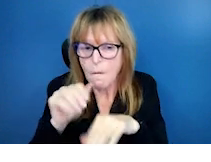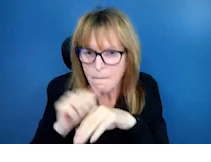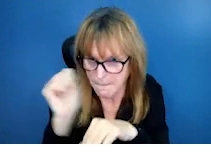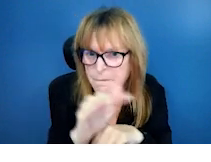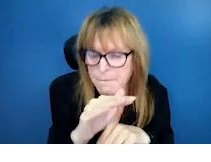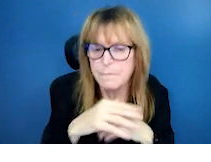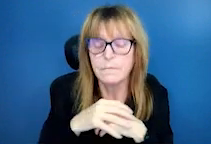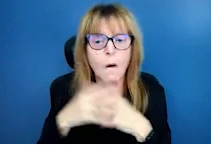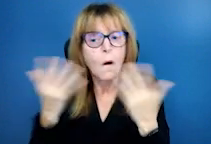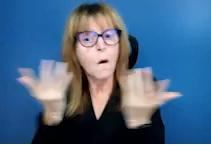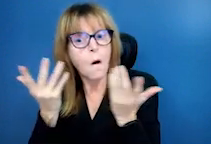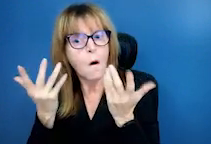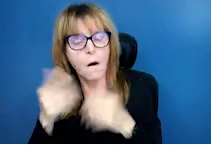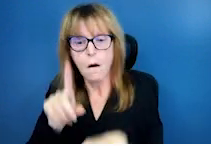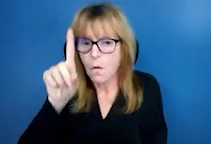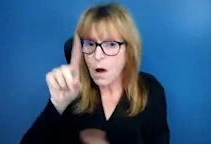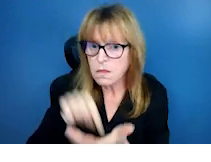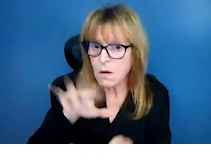$5 per federal tax return filed.